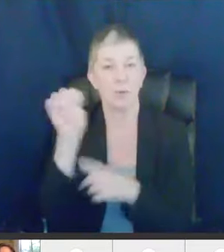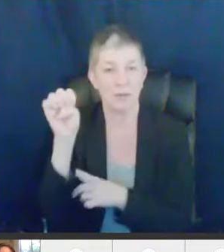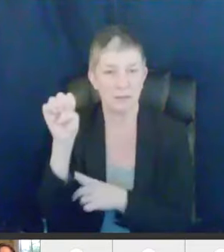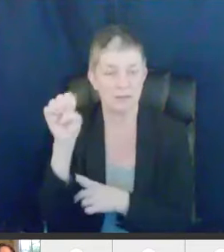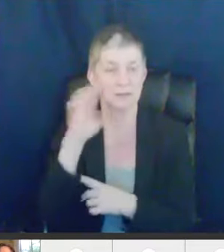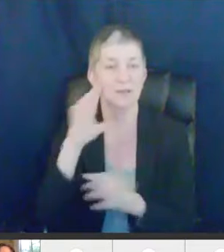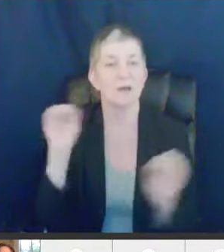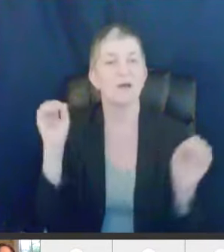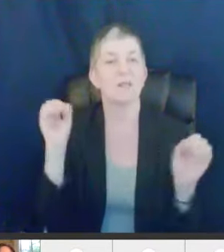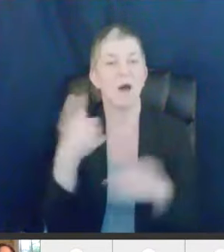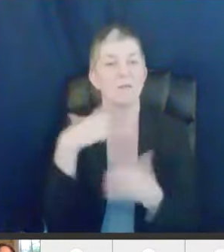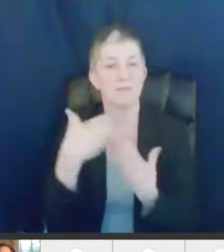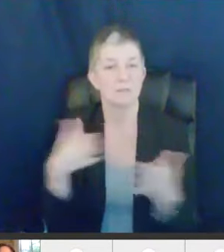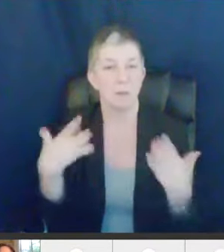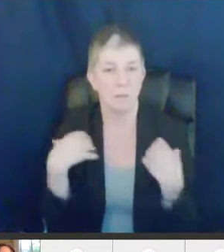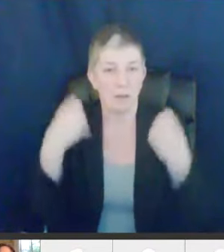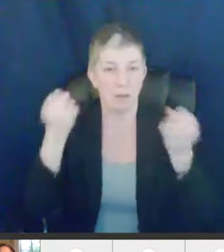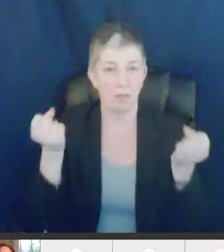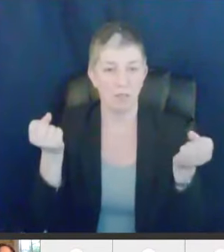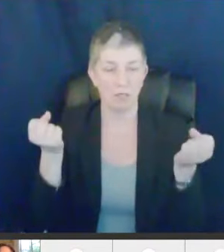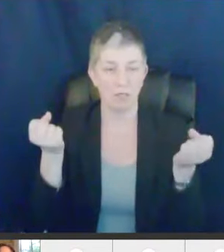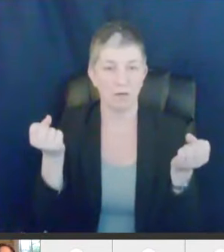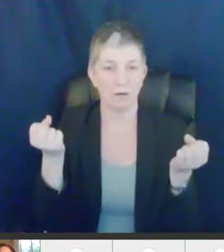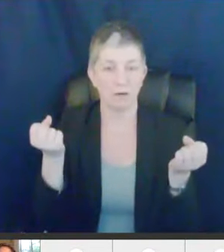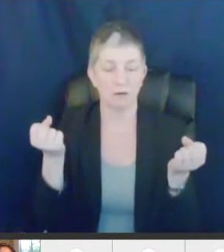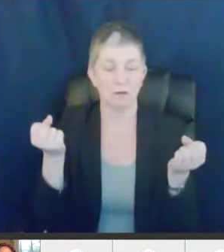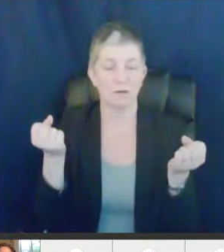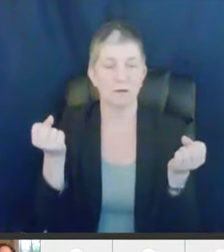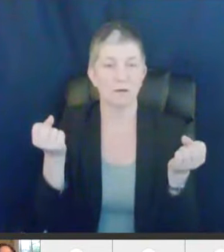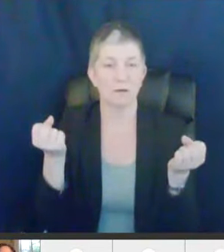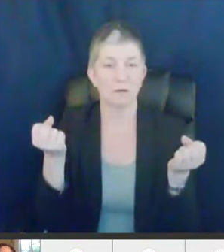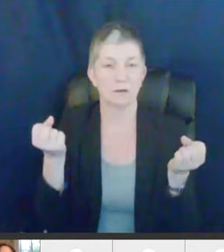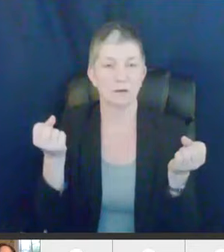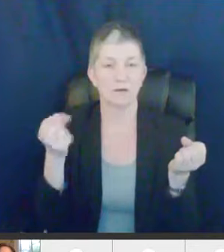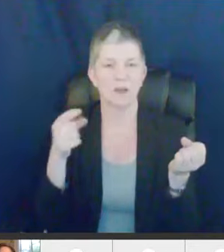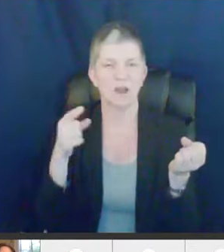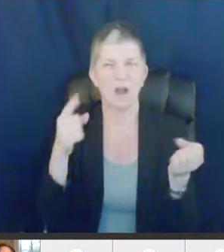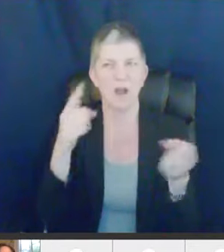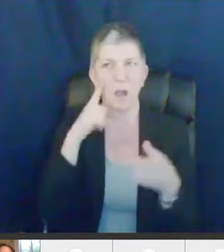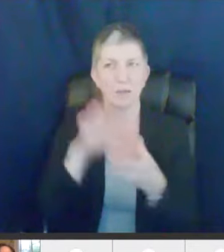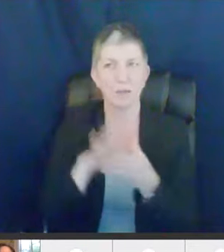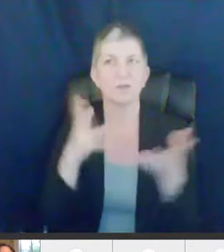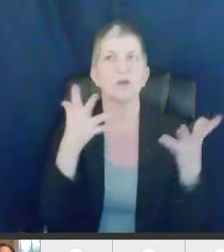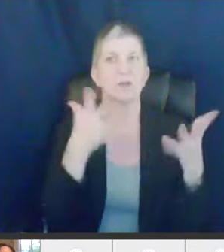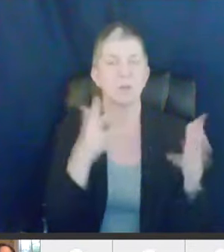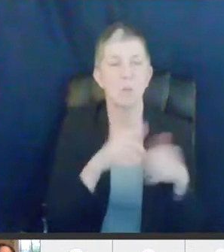that are done I believe at this point with their training on the new system